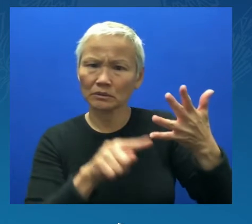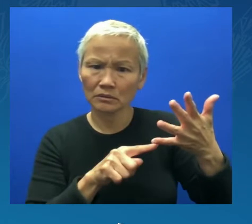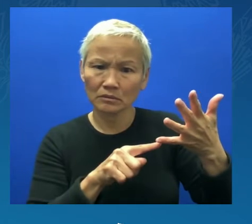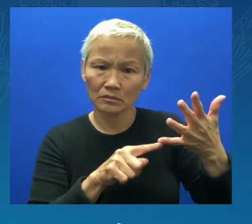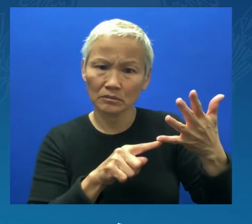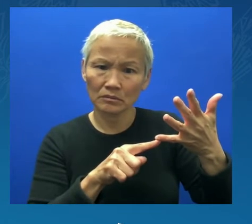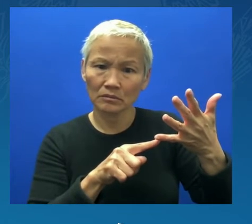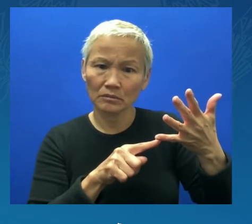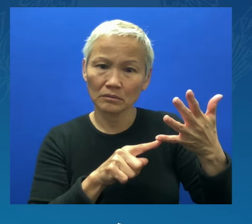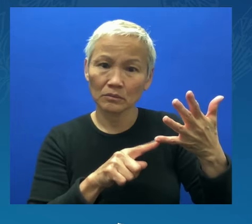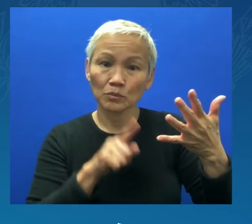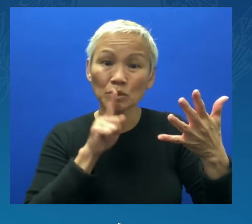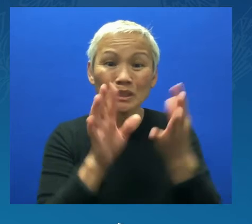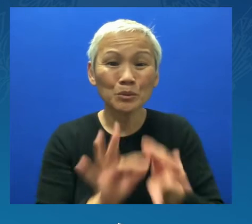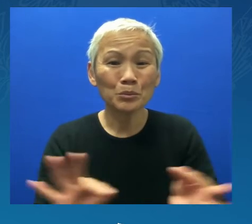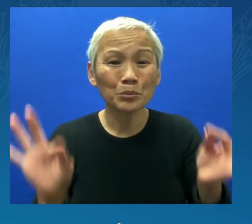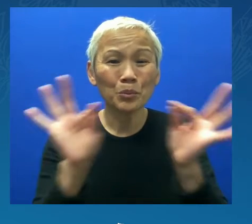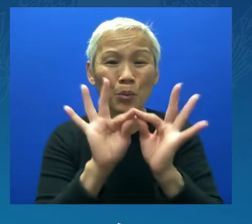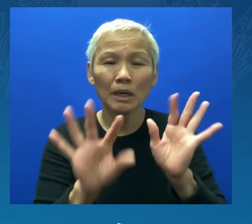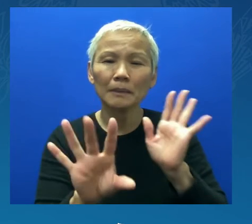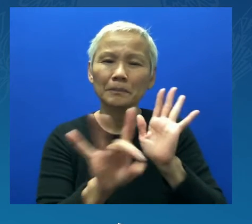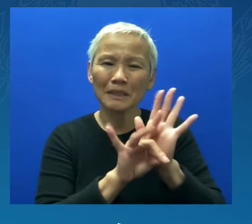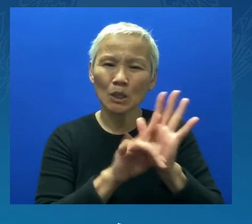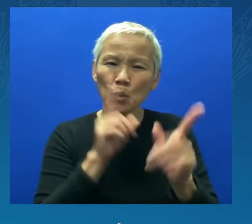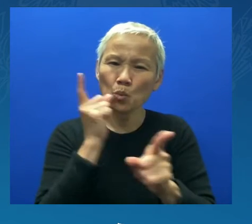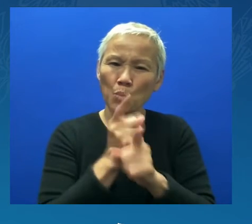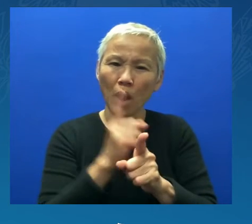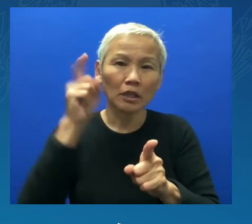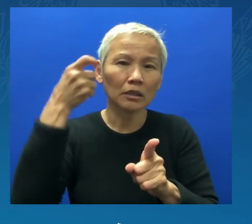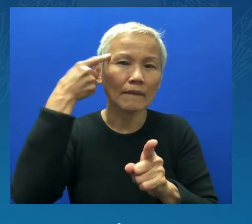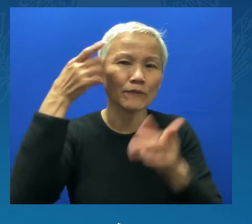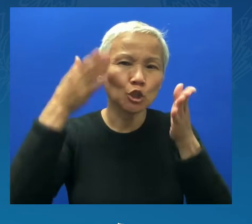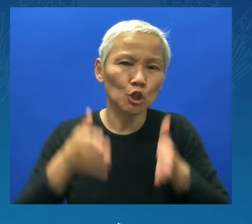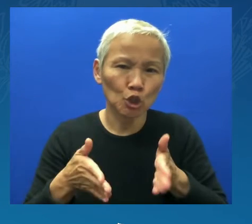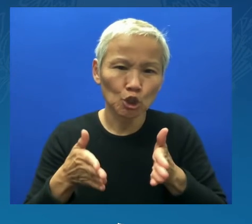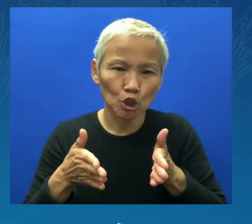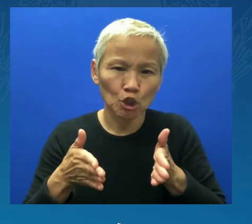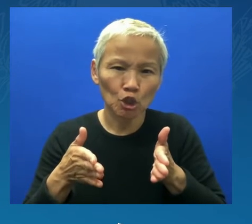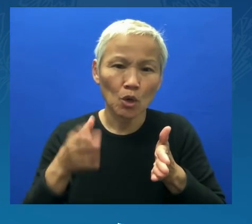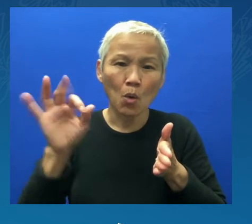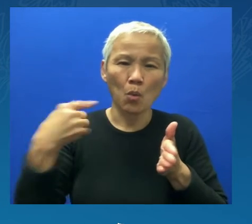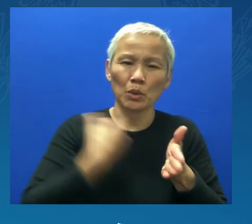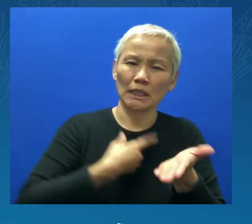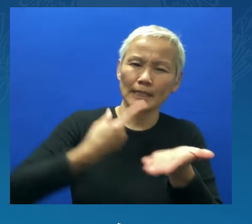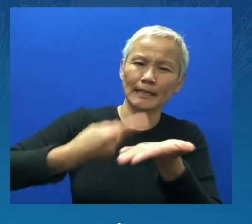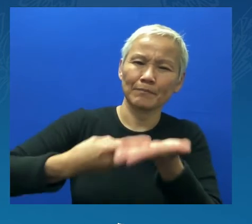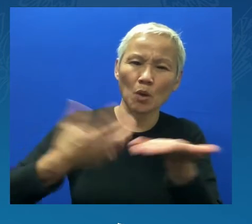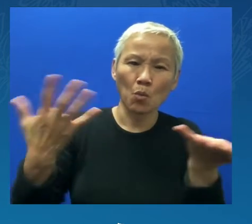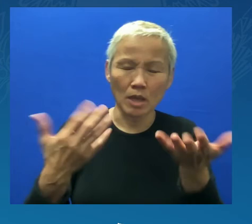Because one of the areas where we focused on was -- in studying it -- looking at the fact